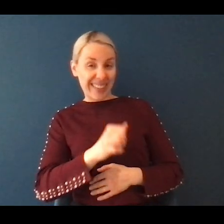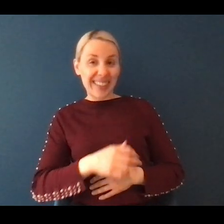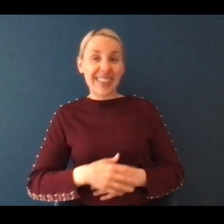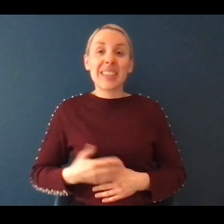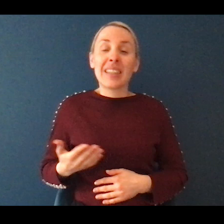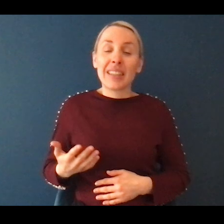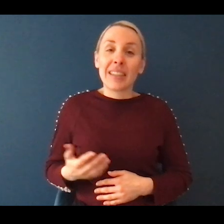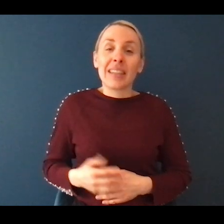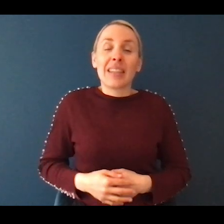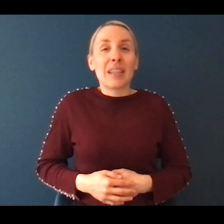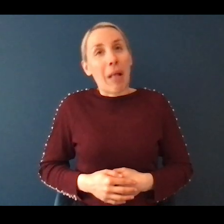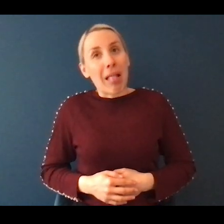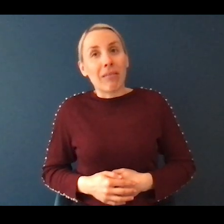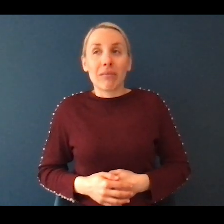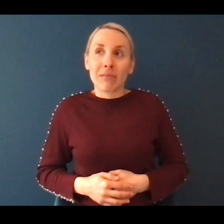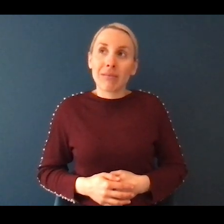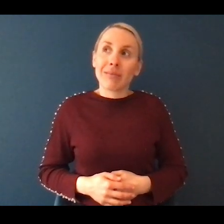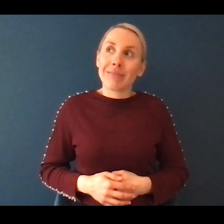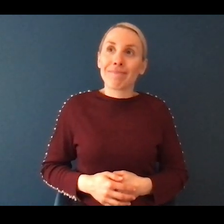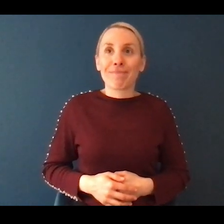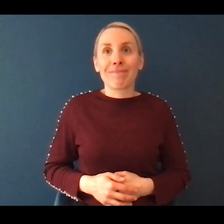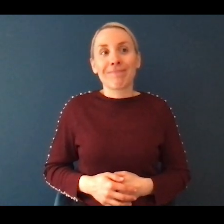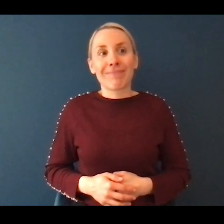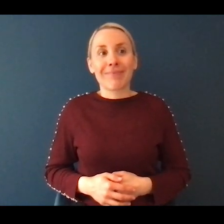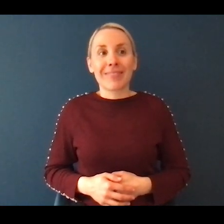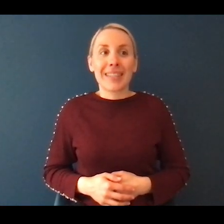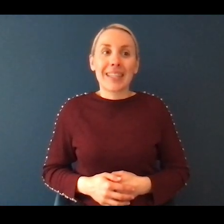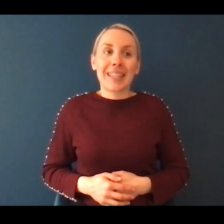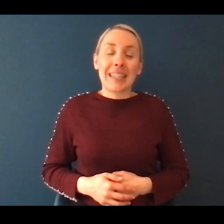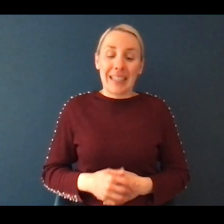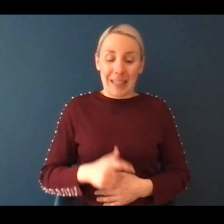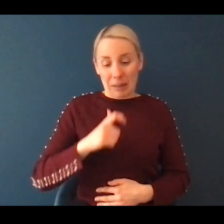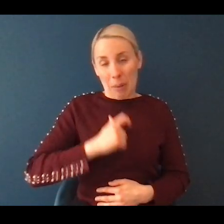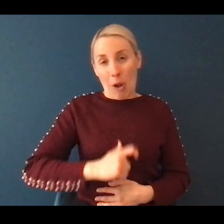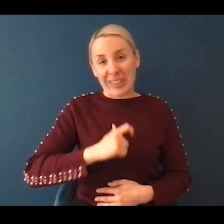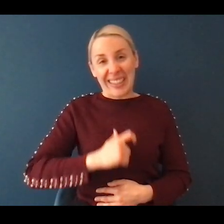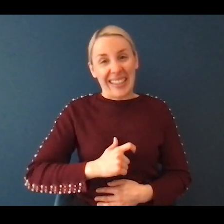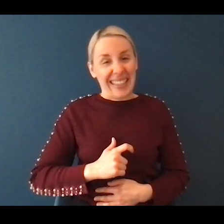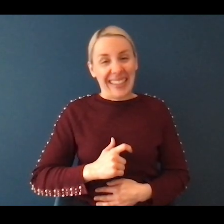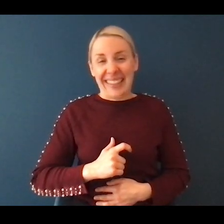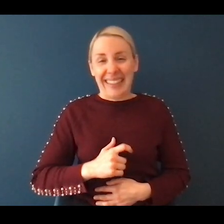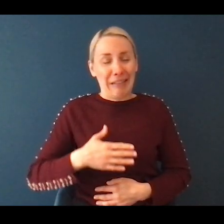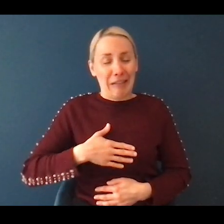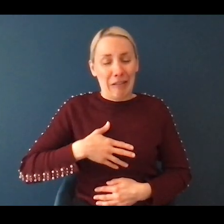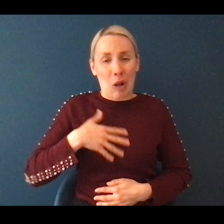I don't like applying to things where I have to kind of explain myself and put into words